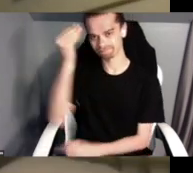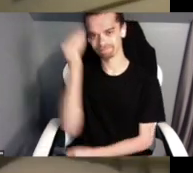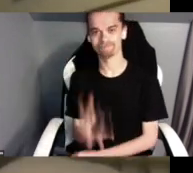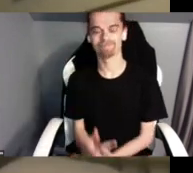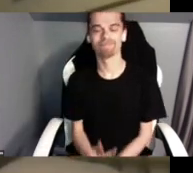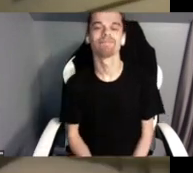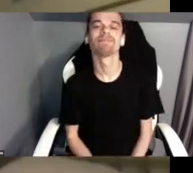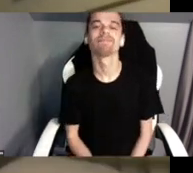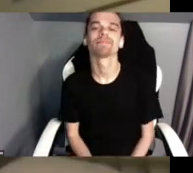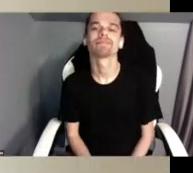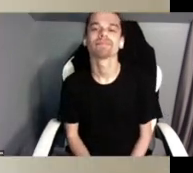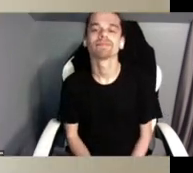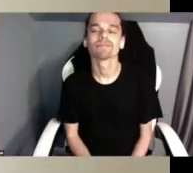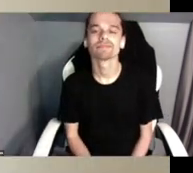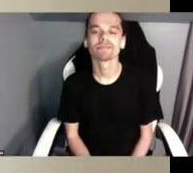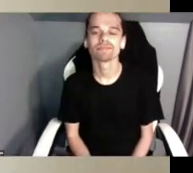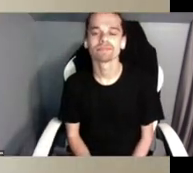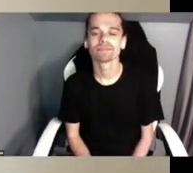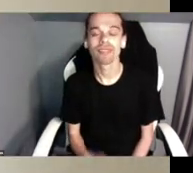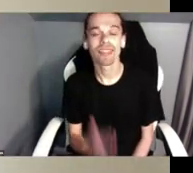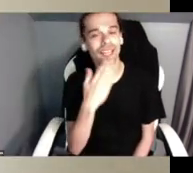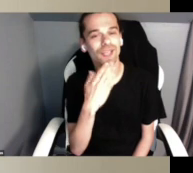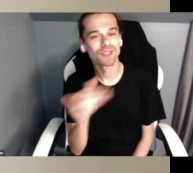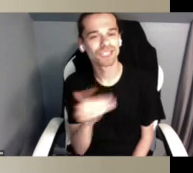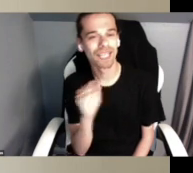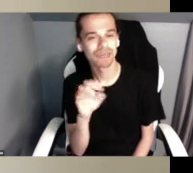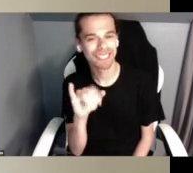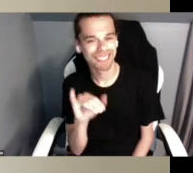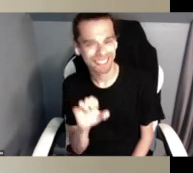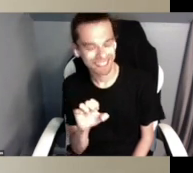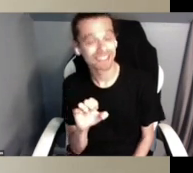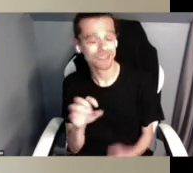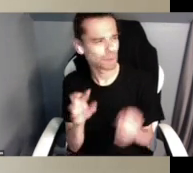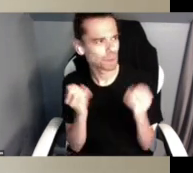Thank you Janie. So many amazing points around.